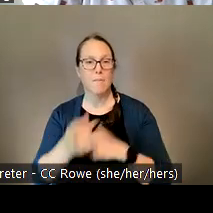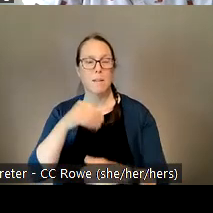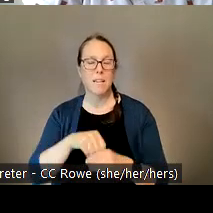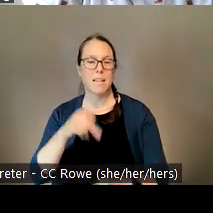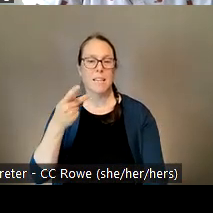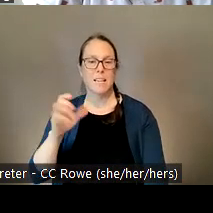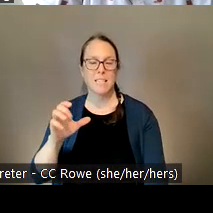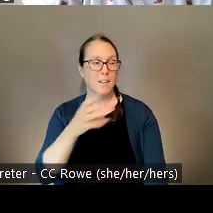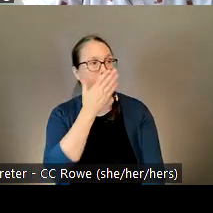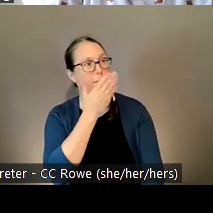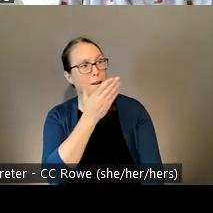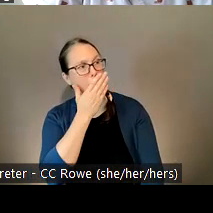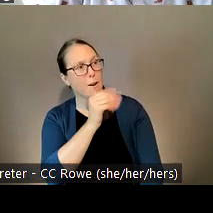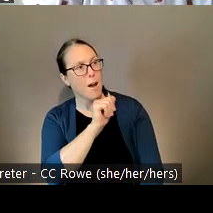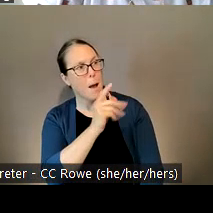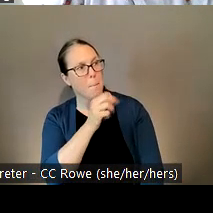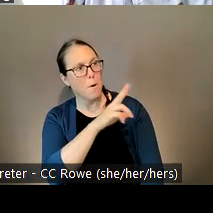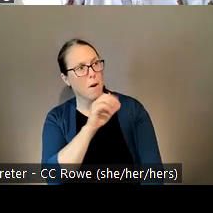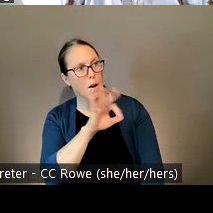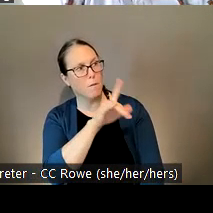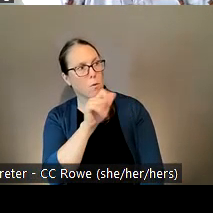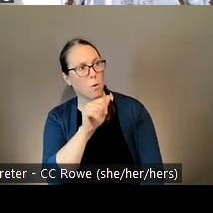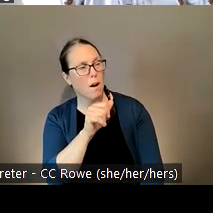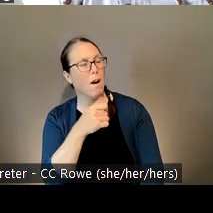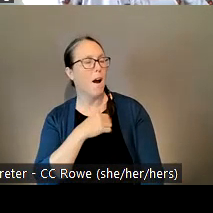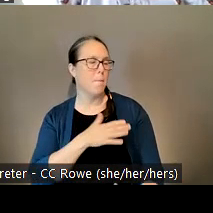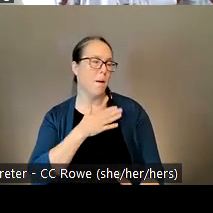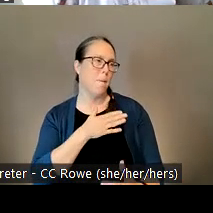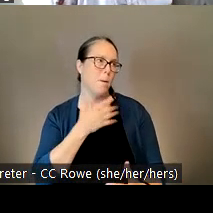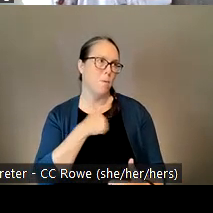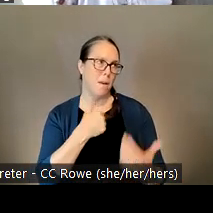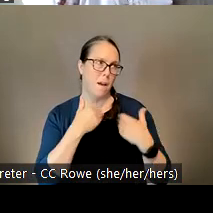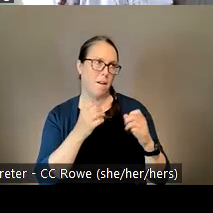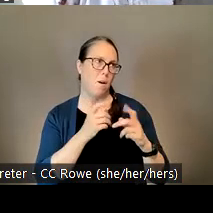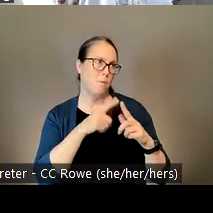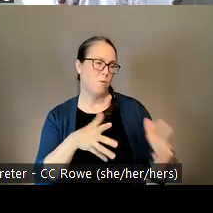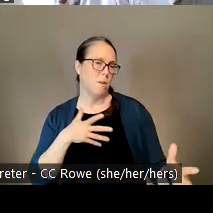[Kate] Thank you, Amber and Flora, that was fantastic. I'm glad we got to catch up on everything that was leftover from last time,